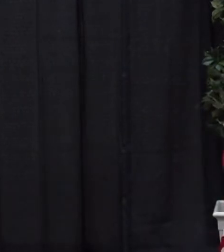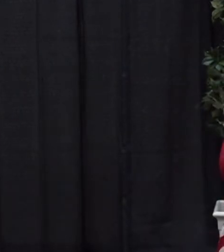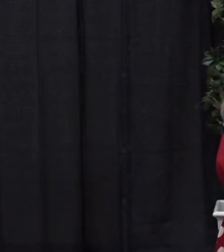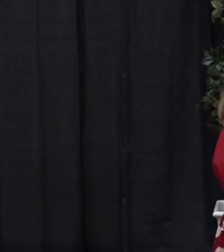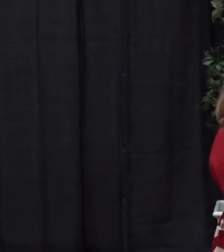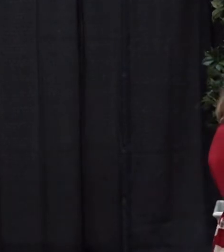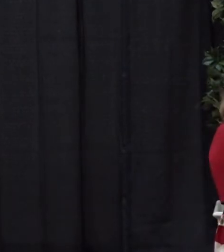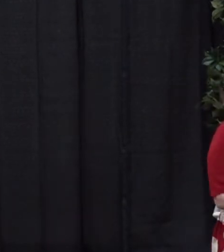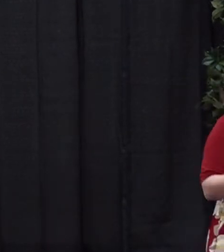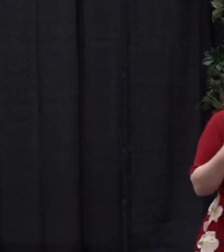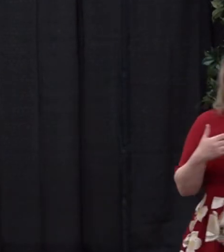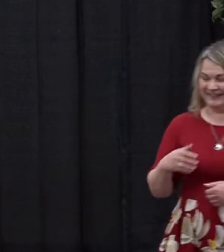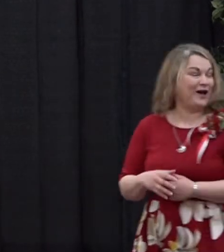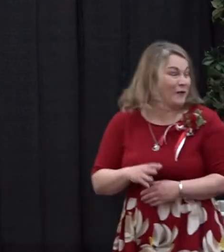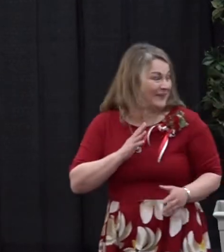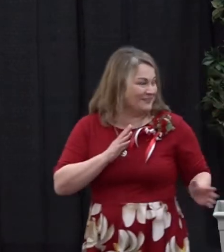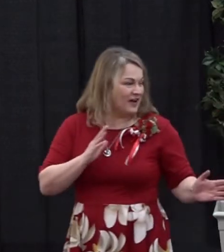Sorry, I was busy chatting with a student.